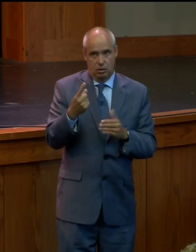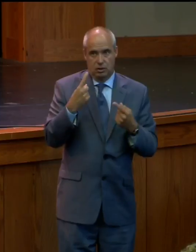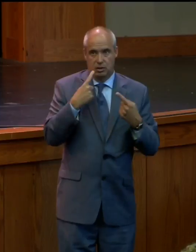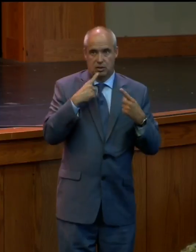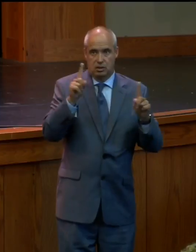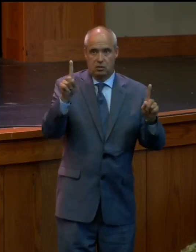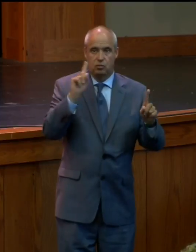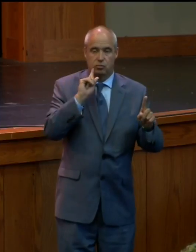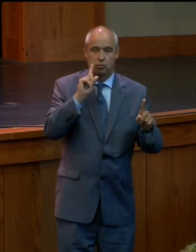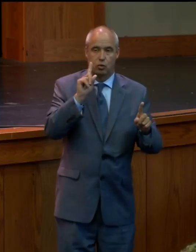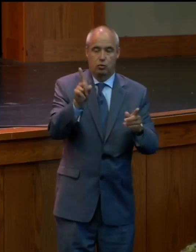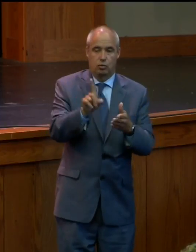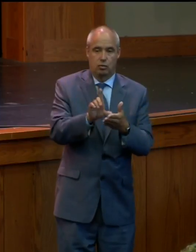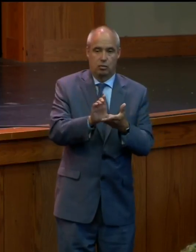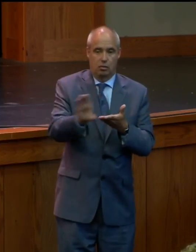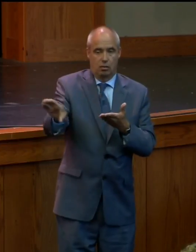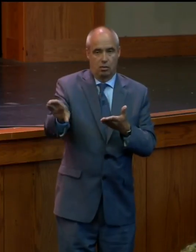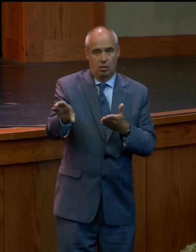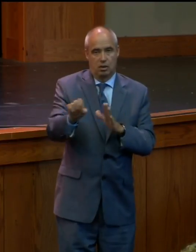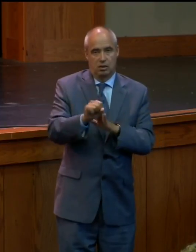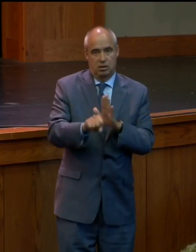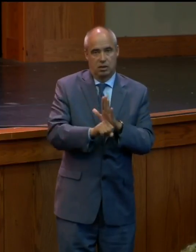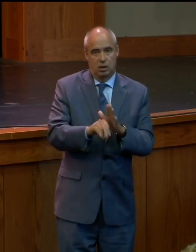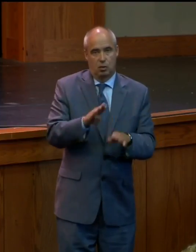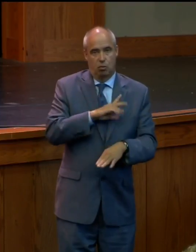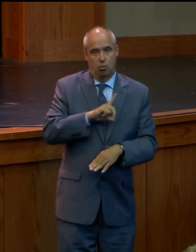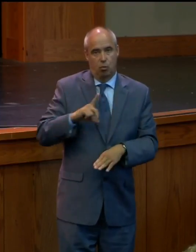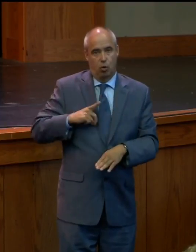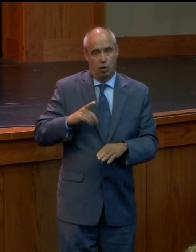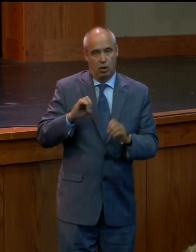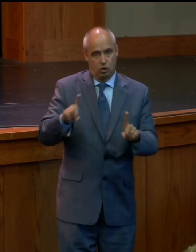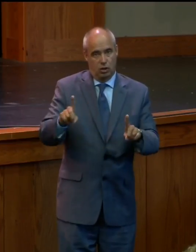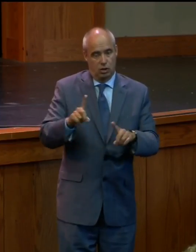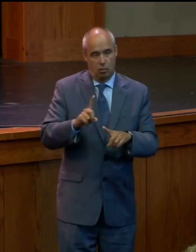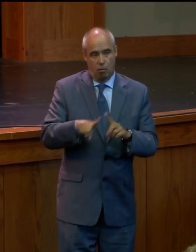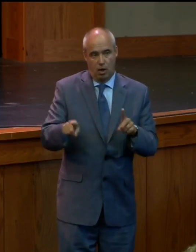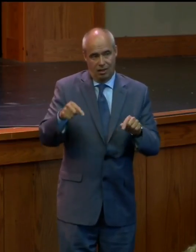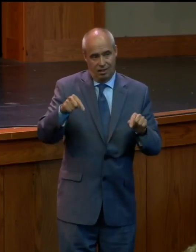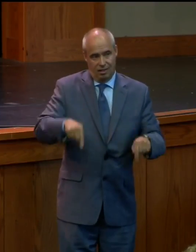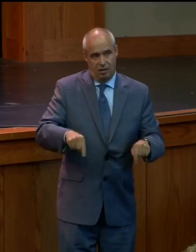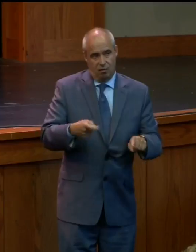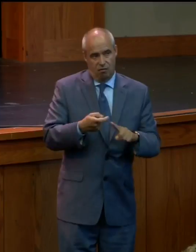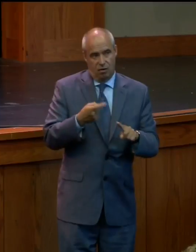ABOLISH THEIR STATE BOARDS OF EDUCATION. BUT THIS COMES WITH A BIG CAVEAT.